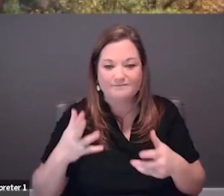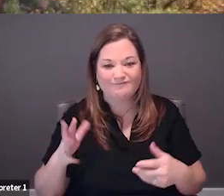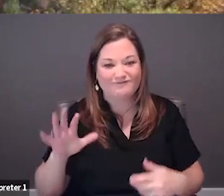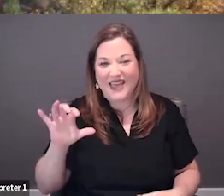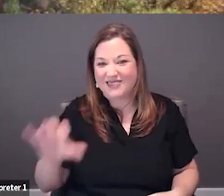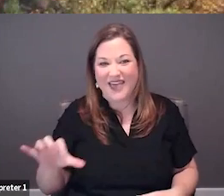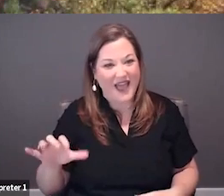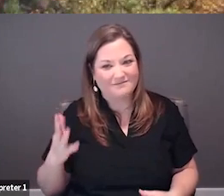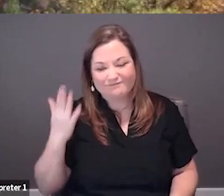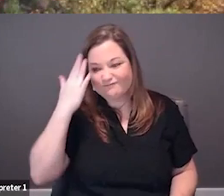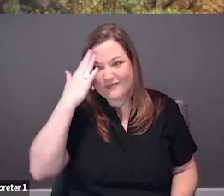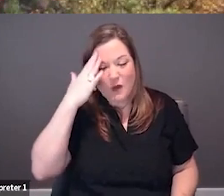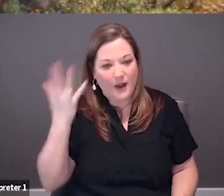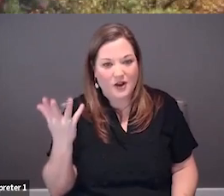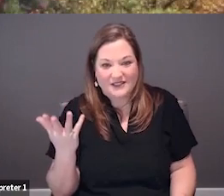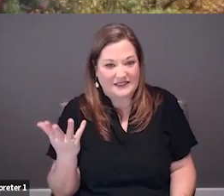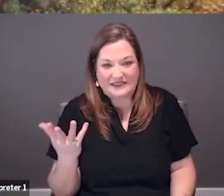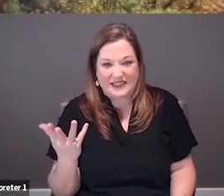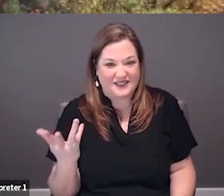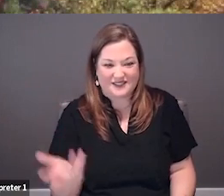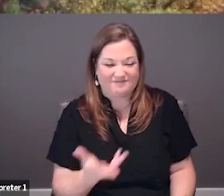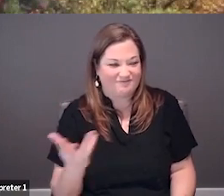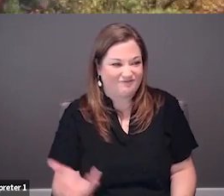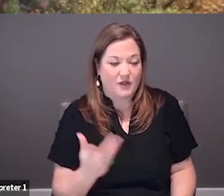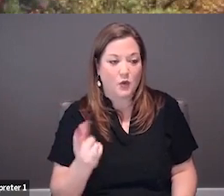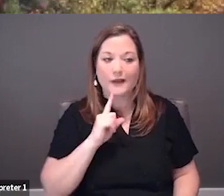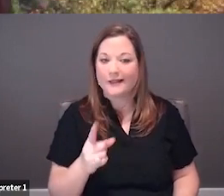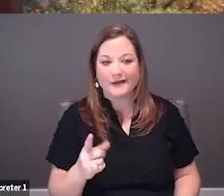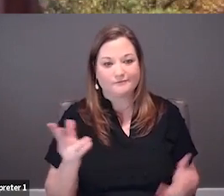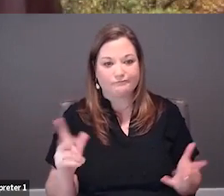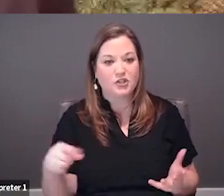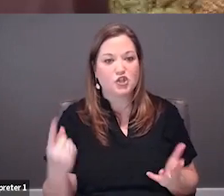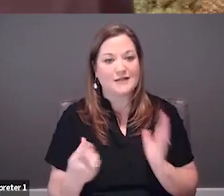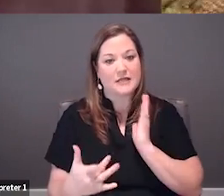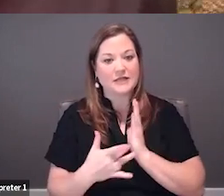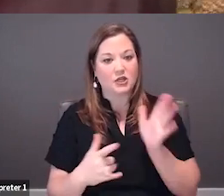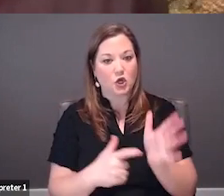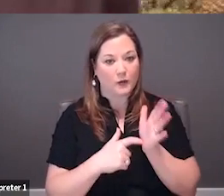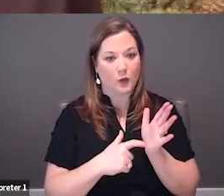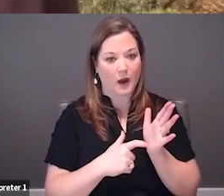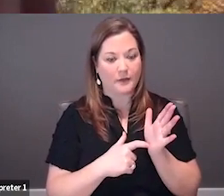is often just as a set of technical requirements to be attained.